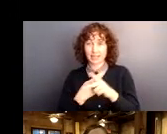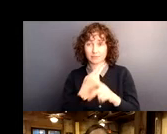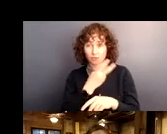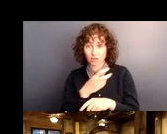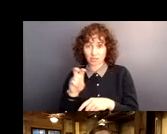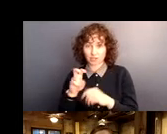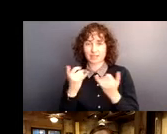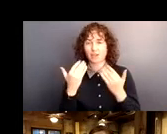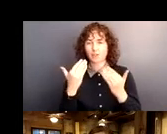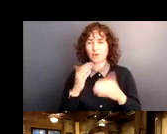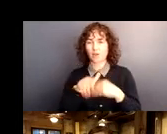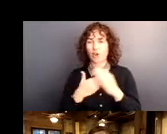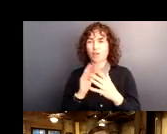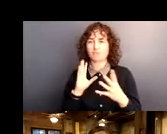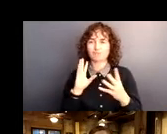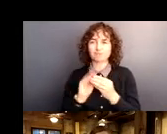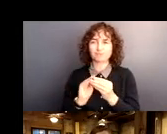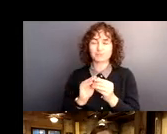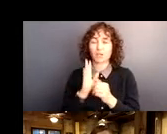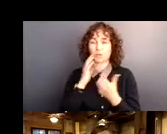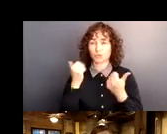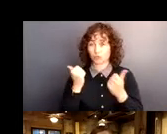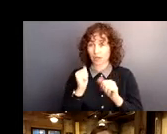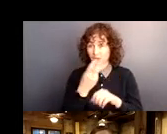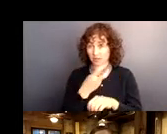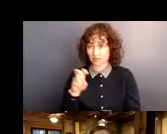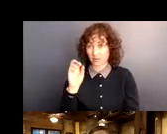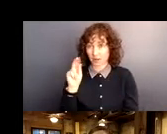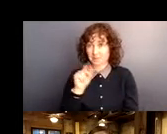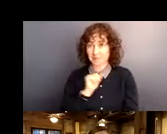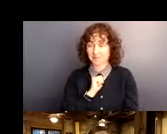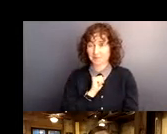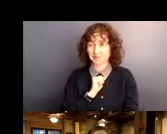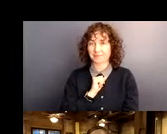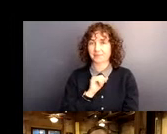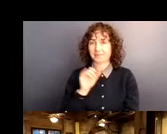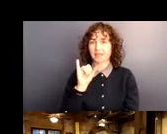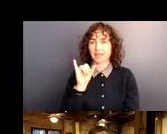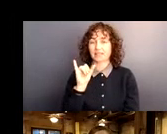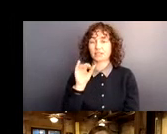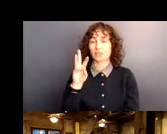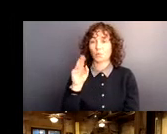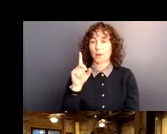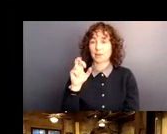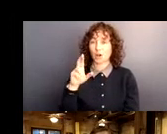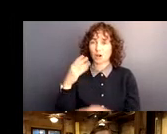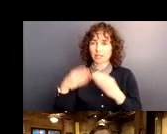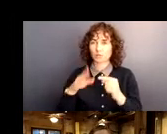let's put it all together and we're going to try out a transition. So as our webinar comes to an end, we're synthesizing information